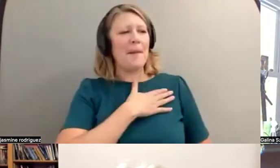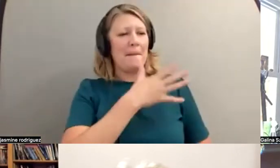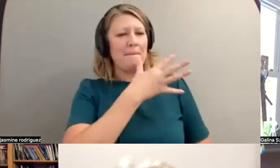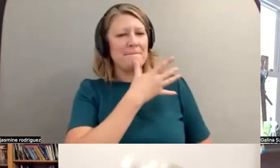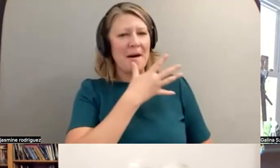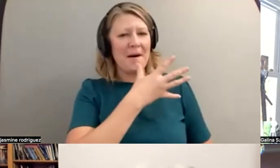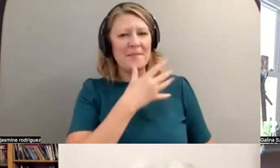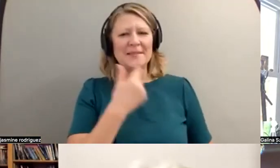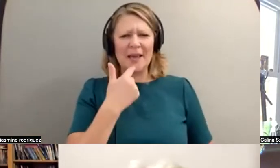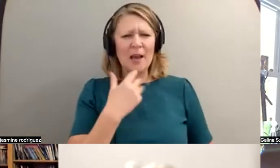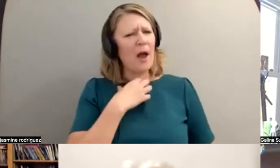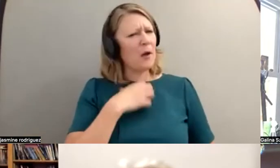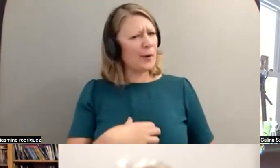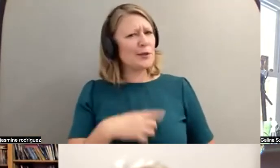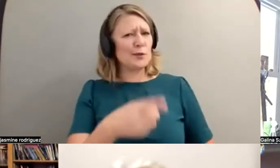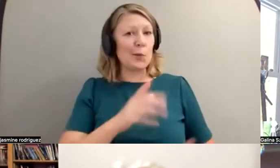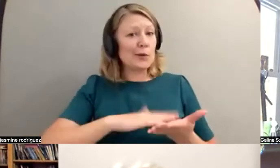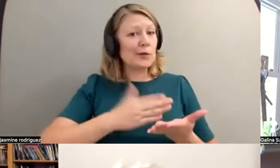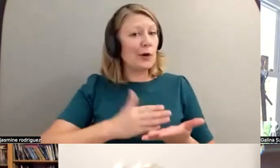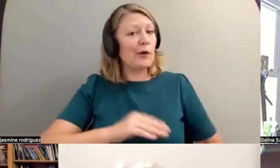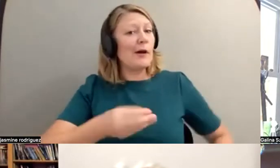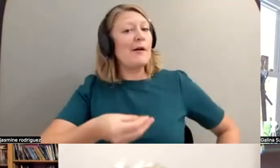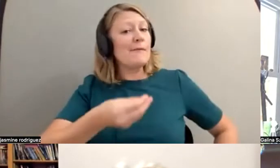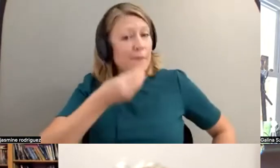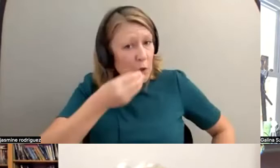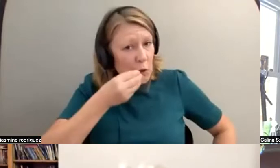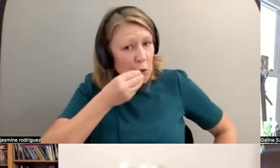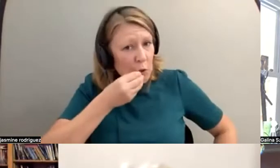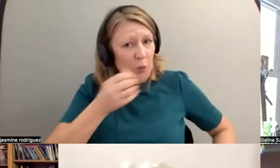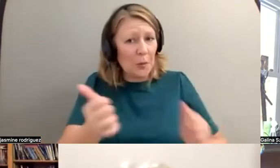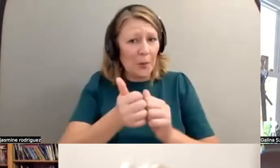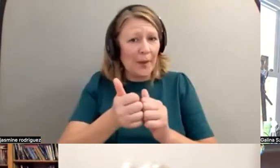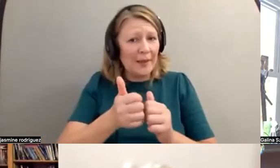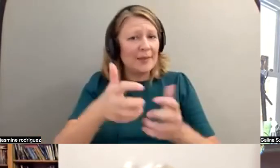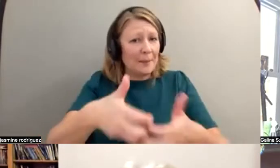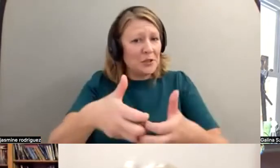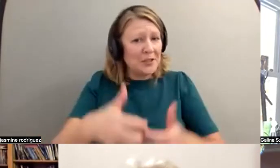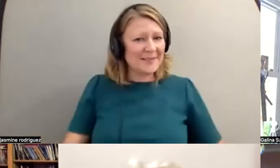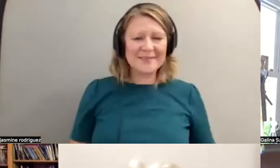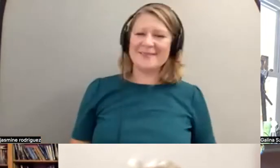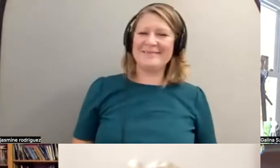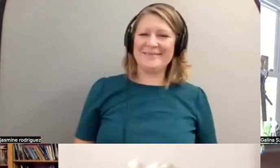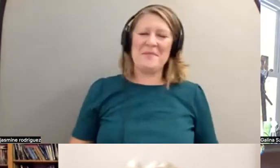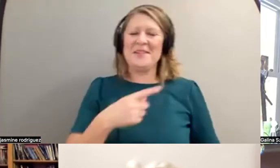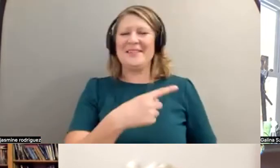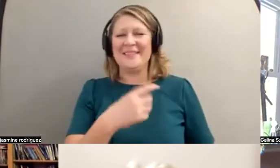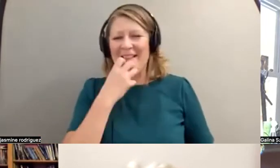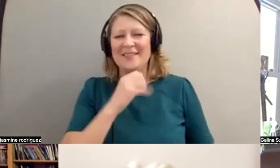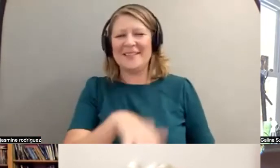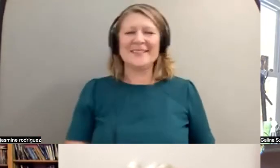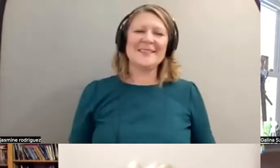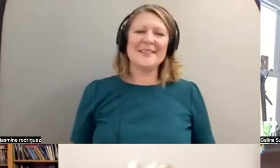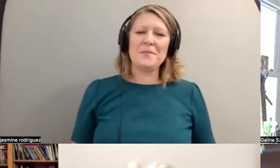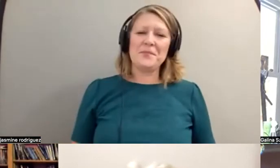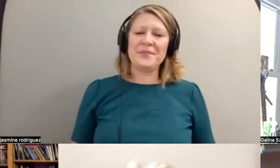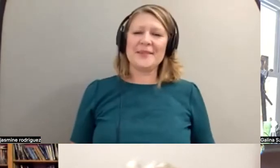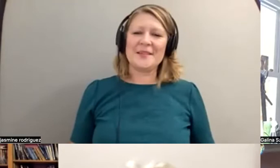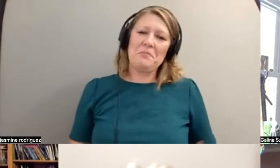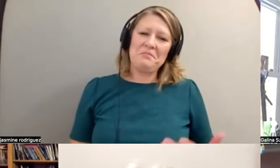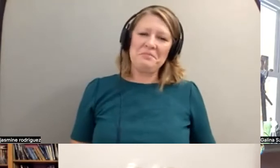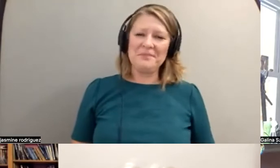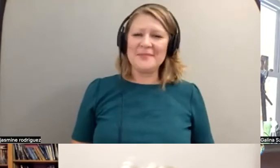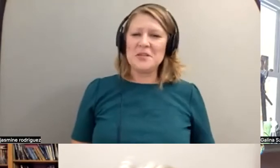But she loved pieces too! So she said okay.